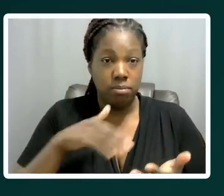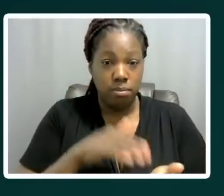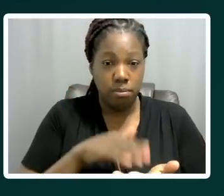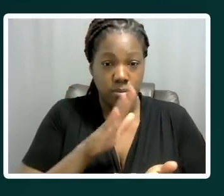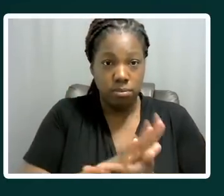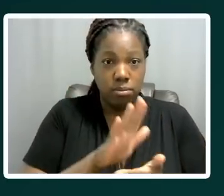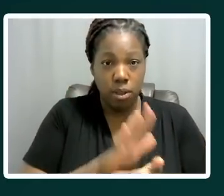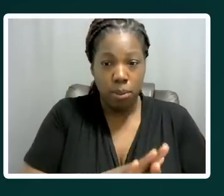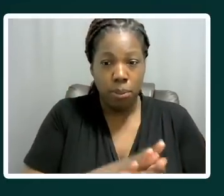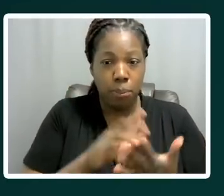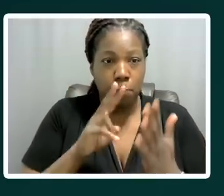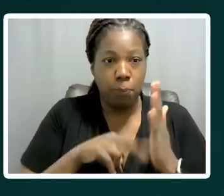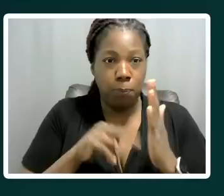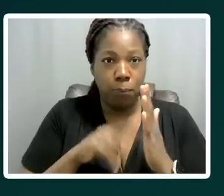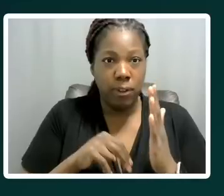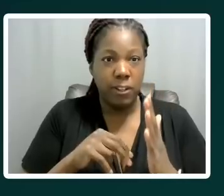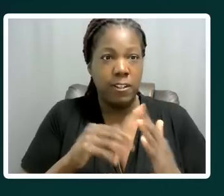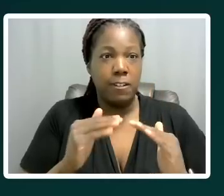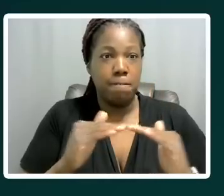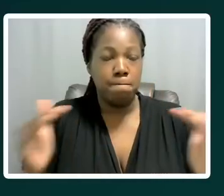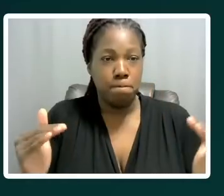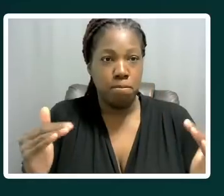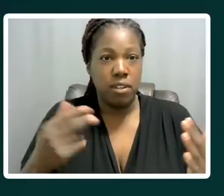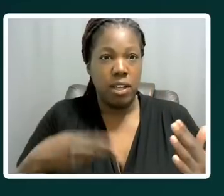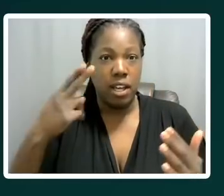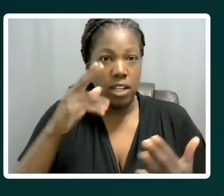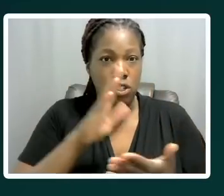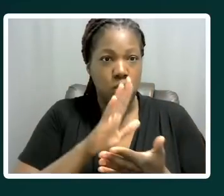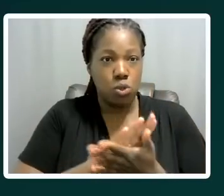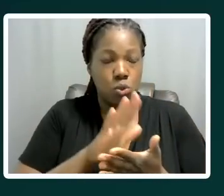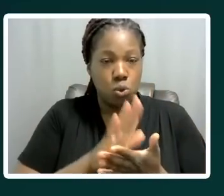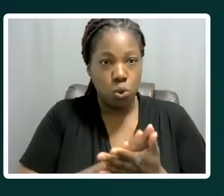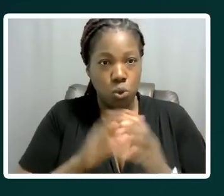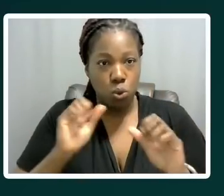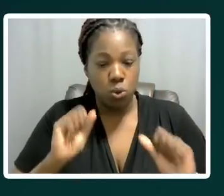students and high school students to be able to read the books on their own. It also allows